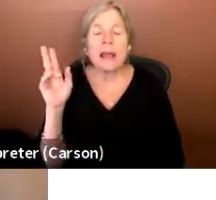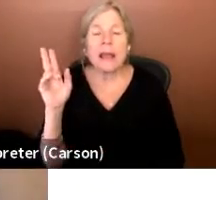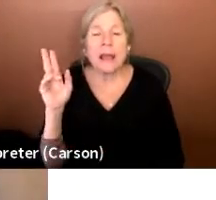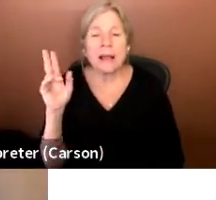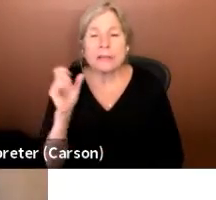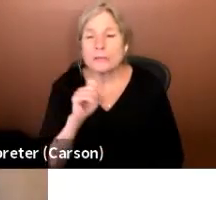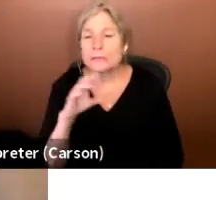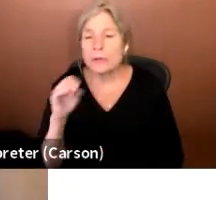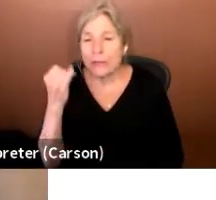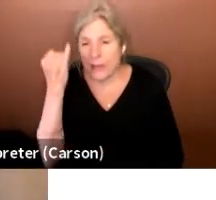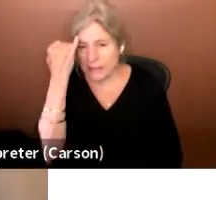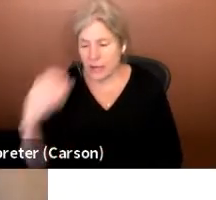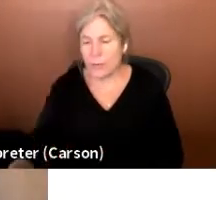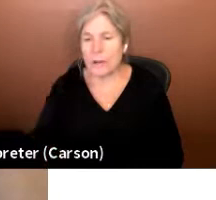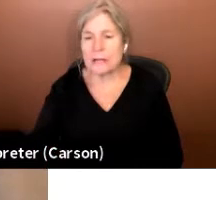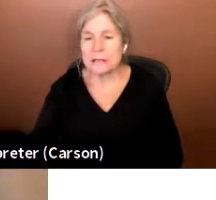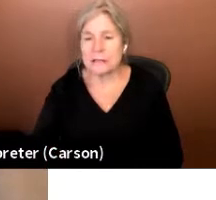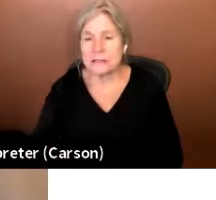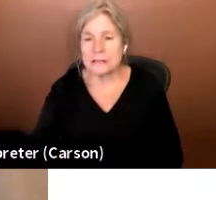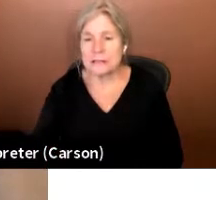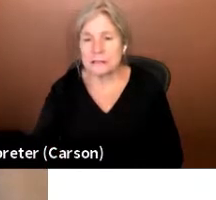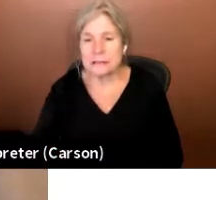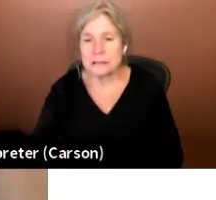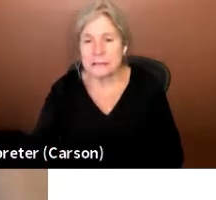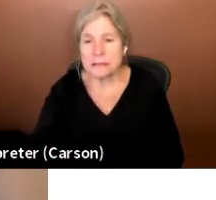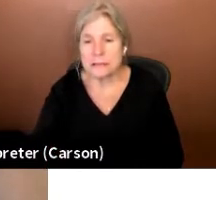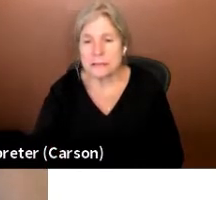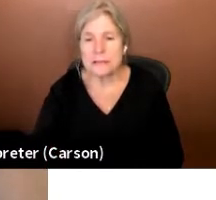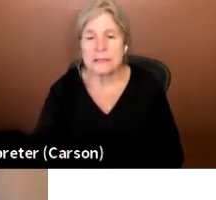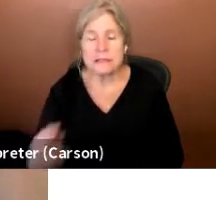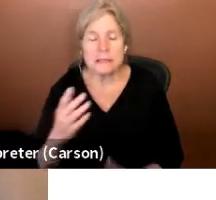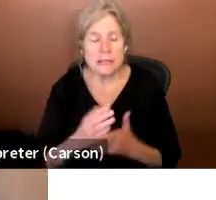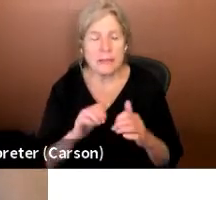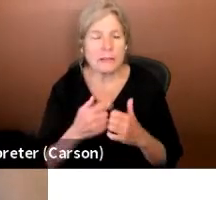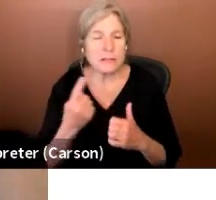idea was somehow somebody should get acquainted with Shapereader and